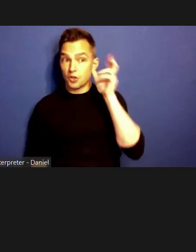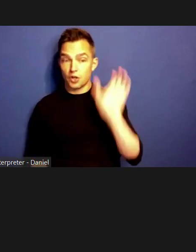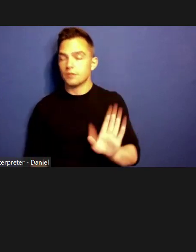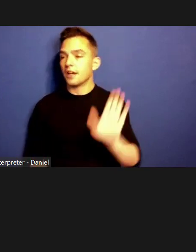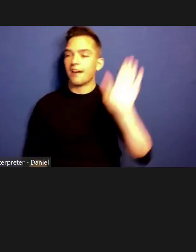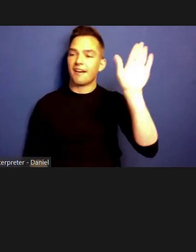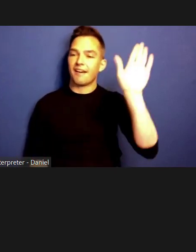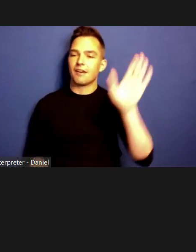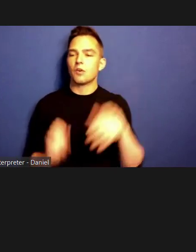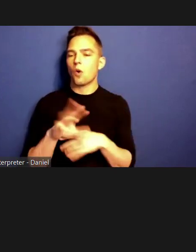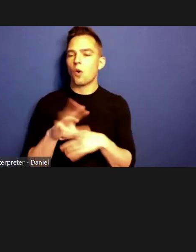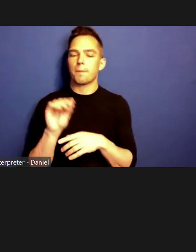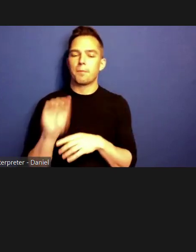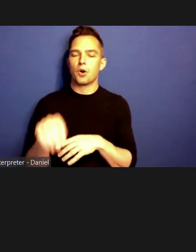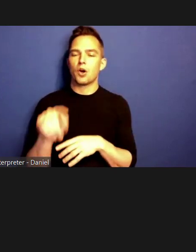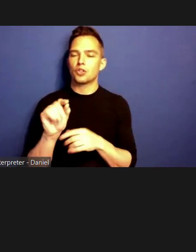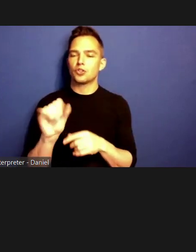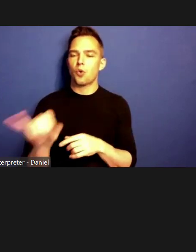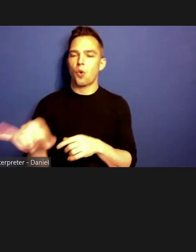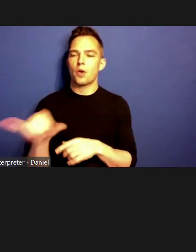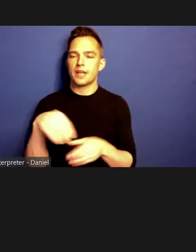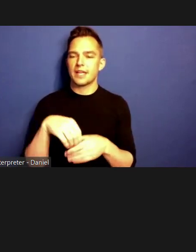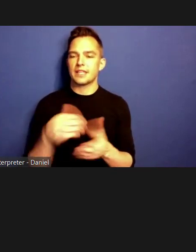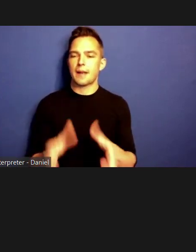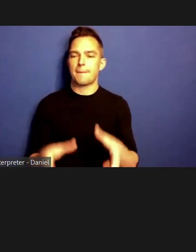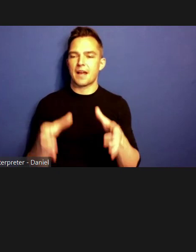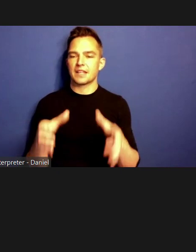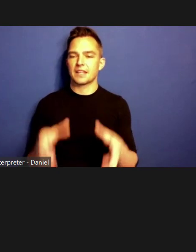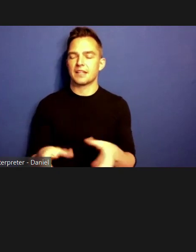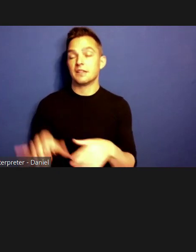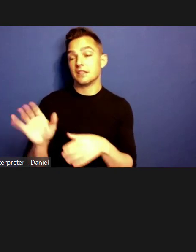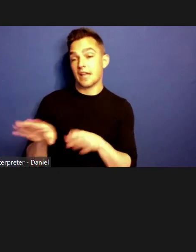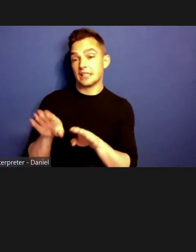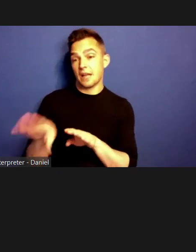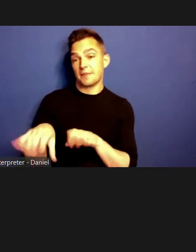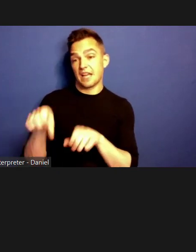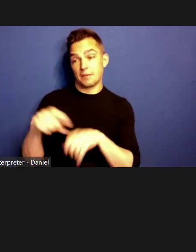This step can take some time, because we need to make sure the